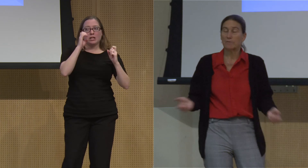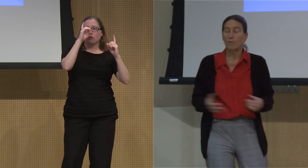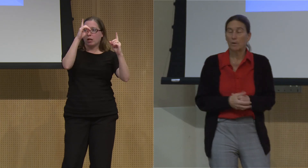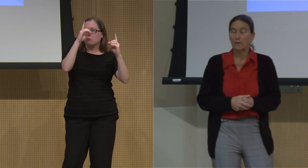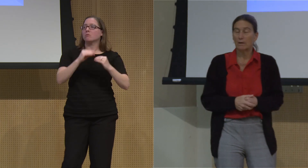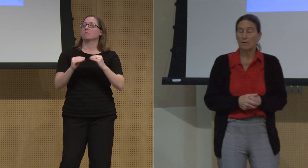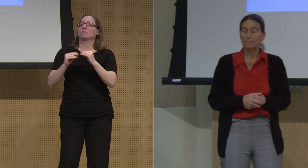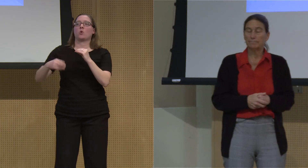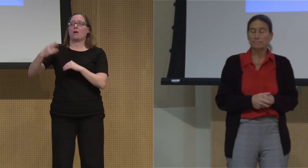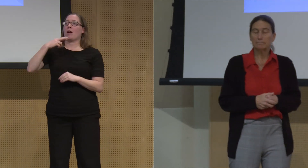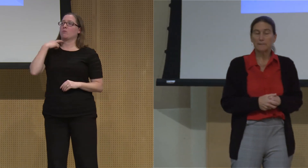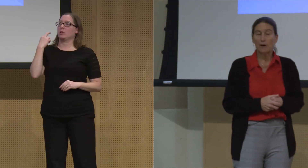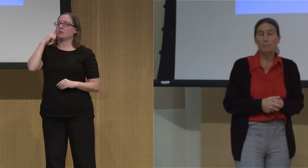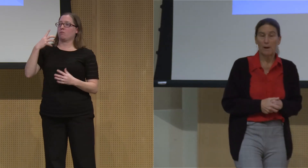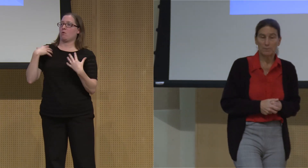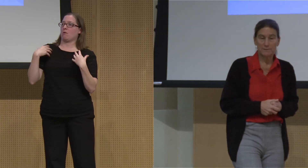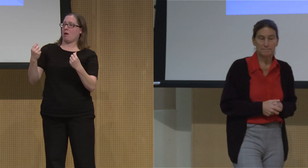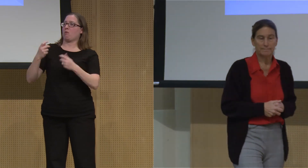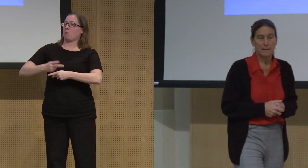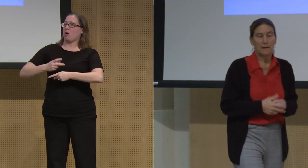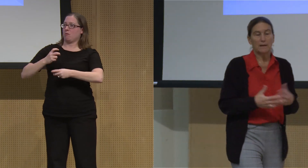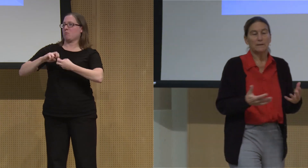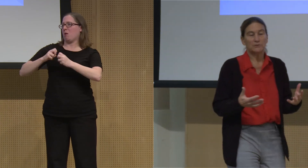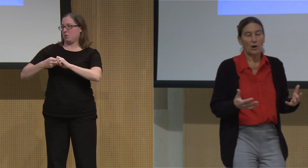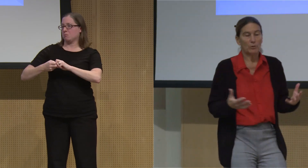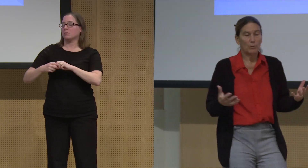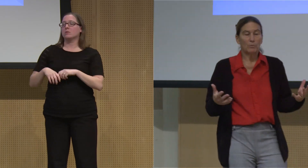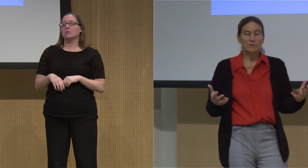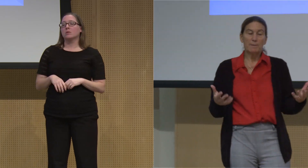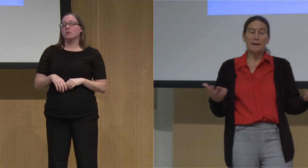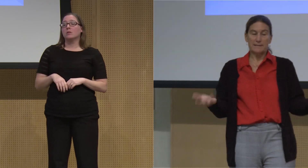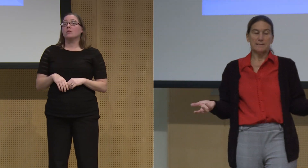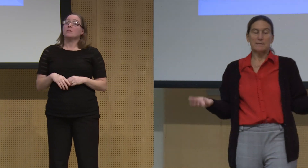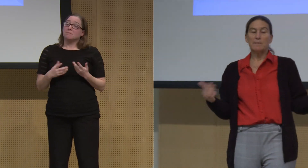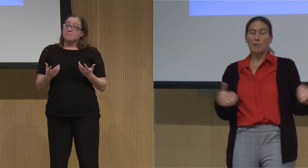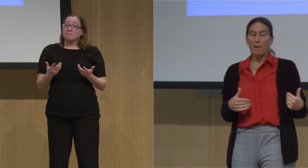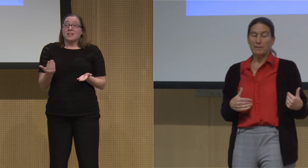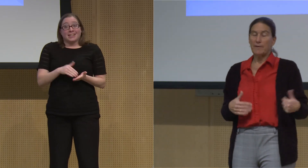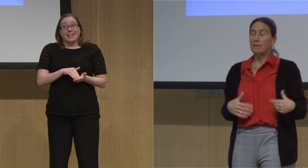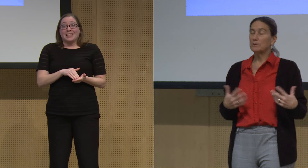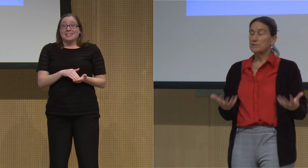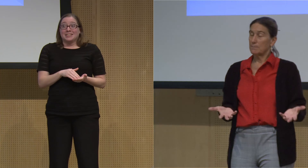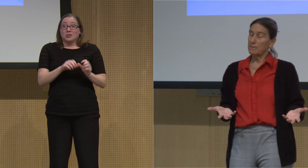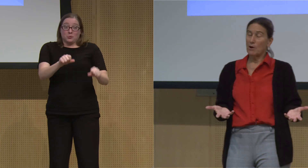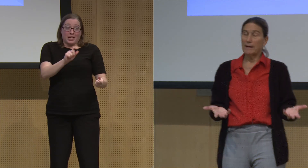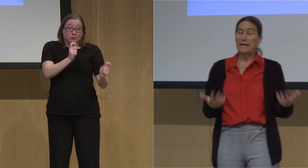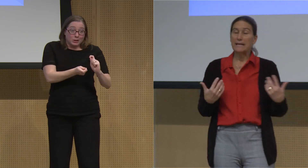FOR, UM, HEALTH PROBLEMS. SO SOME OF--AS I SAID, SOME OF THEM ARE MODIFIABLE, AND SOME OF THEM AREN'T.